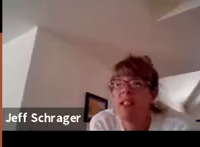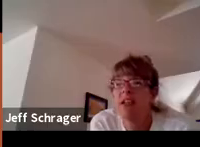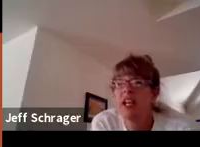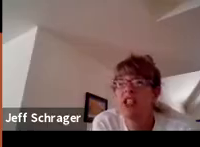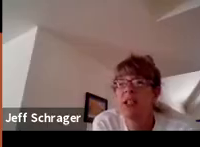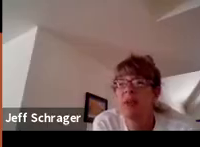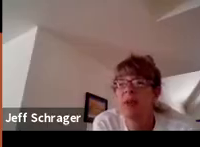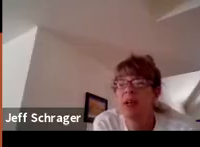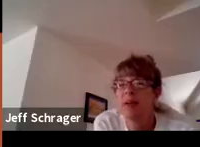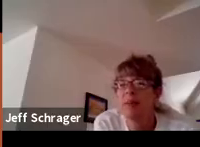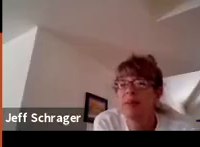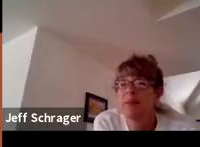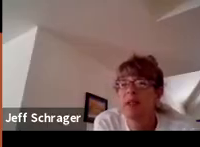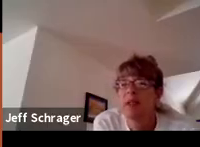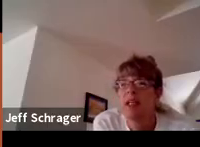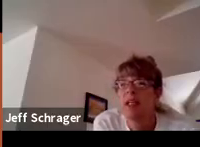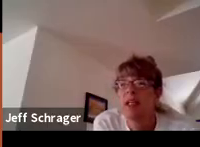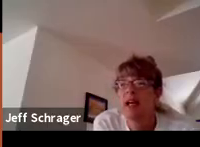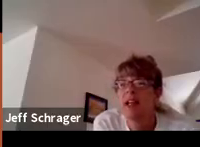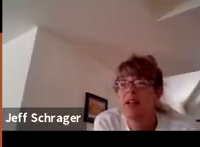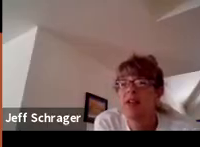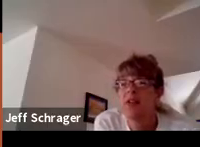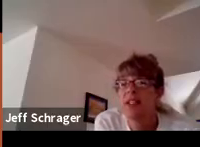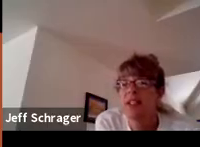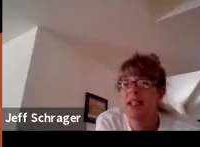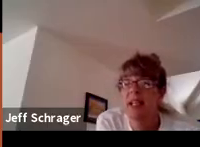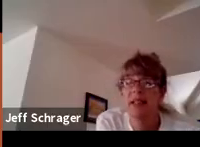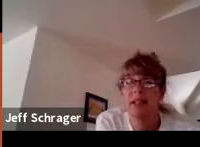Jeff Schrager: The dental hygiene program. Jeff Schrager: Okay in LA health services and